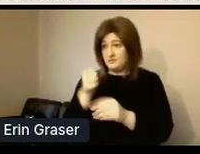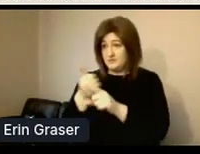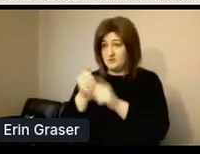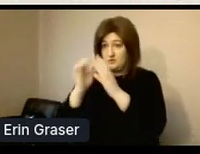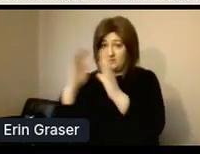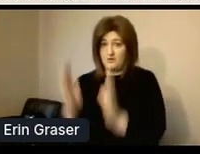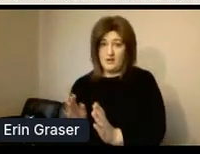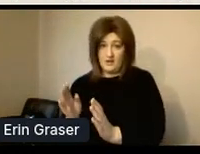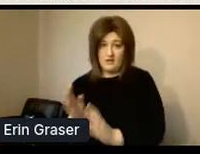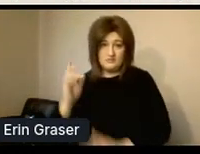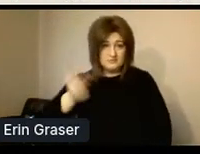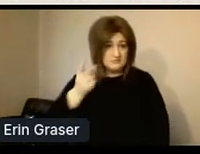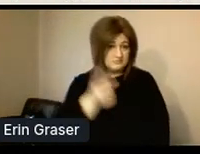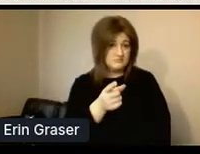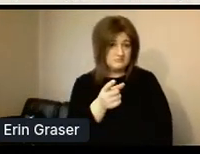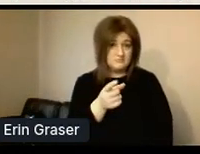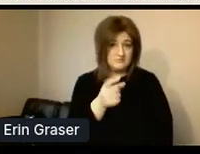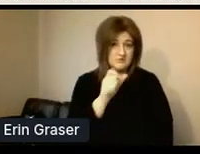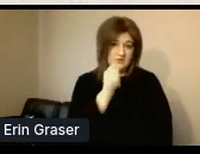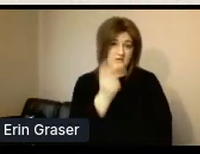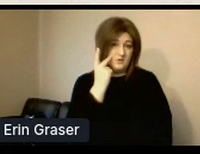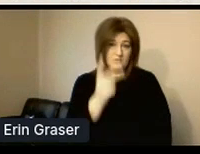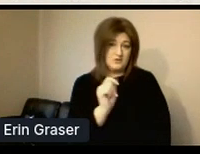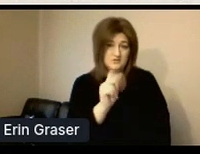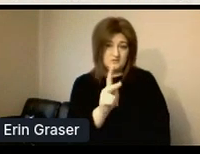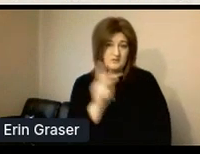You shouldn't be watching TV-- I mean, in your own home.